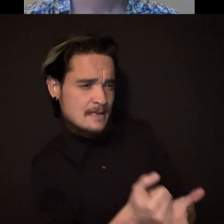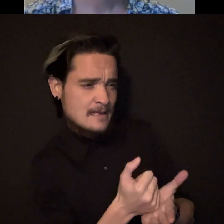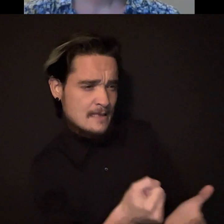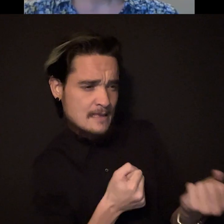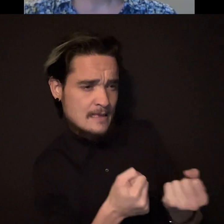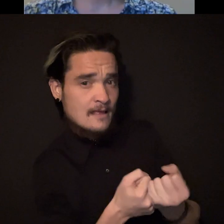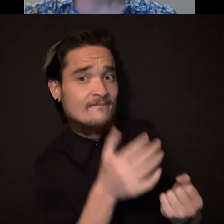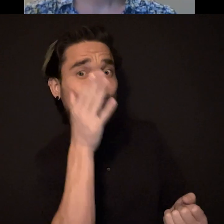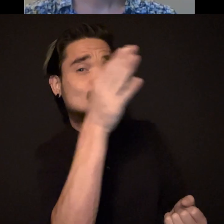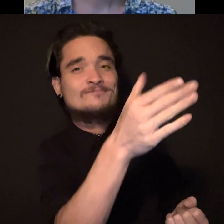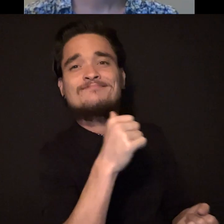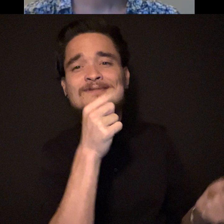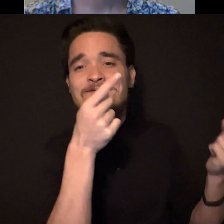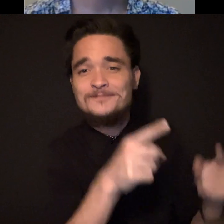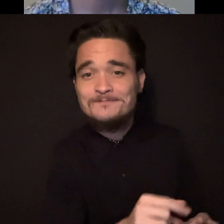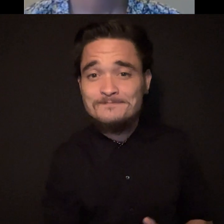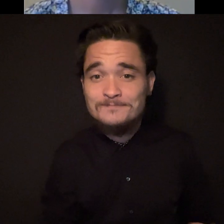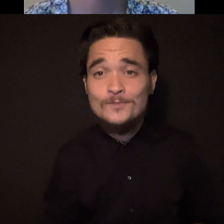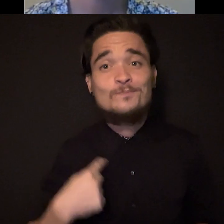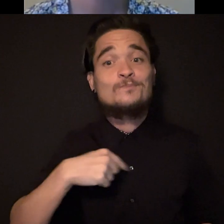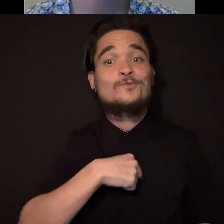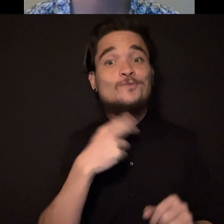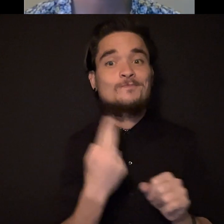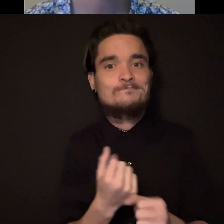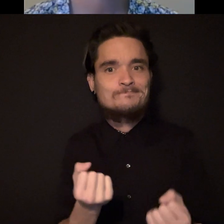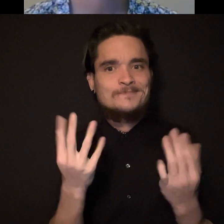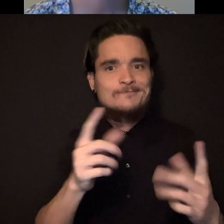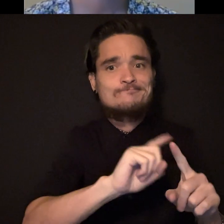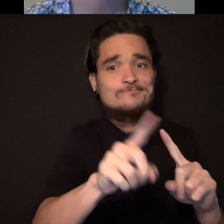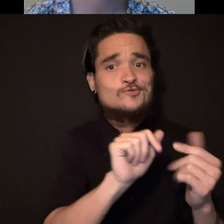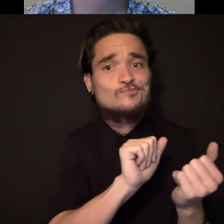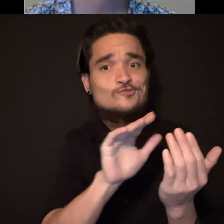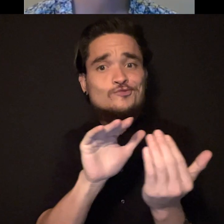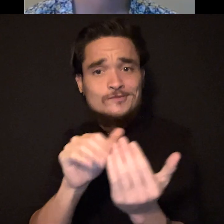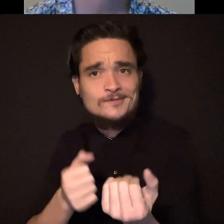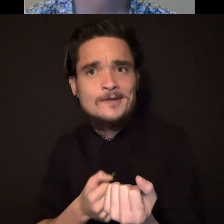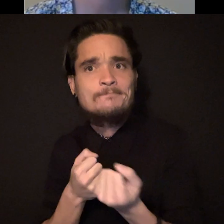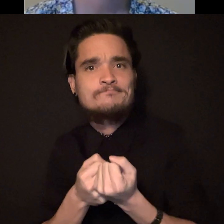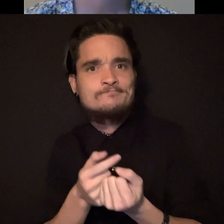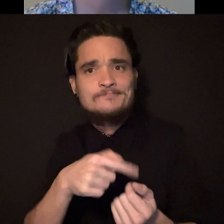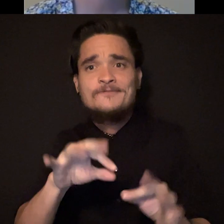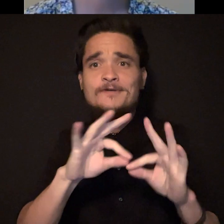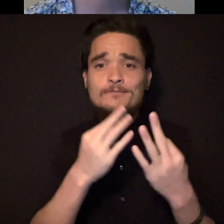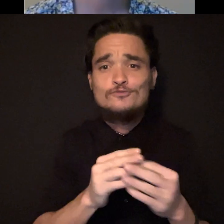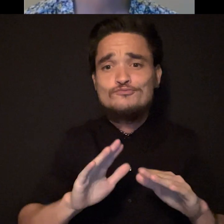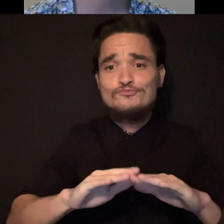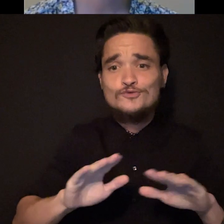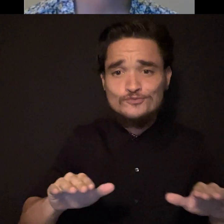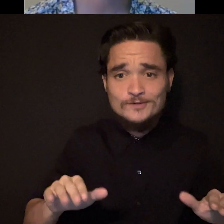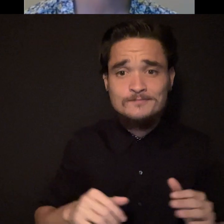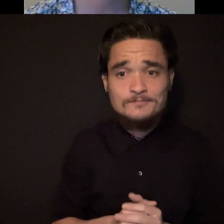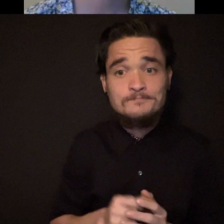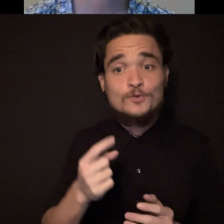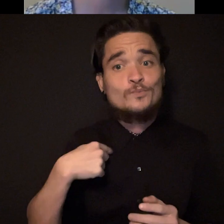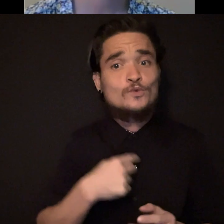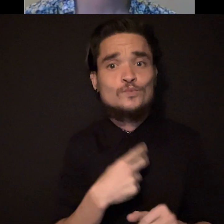We use a multidisciplinary and multi-generational approach to improving children and family outcomes,